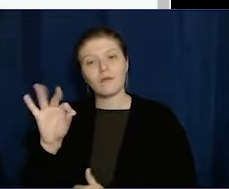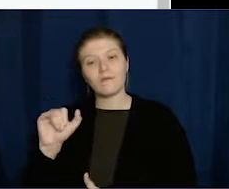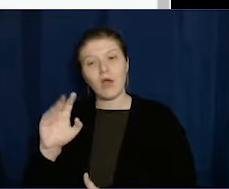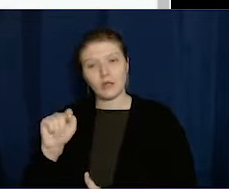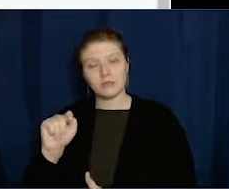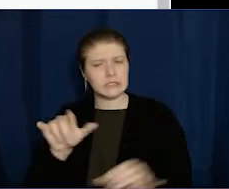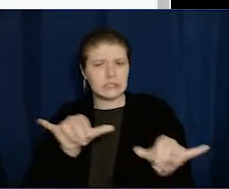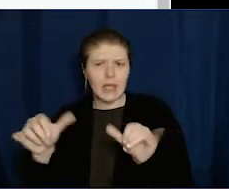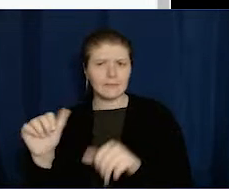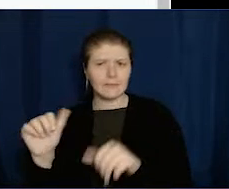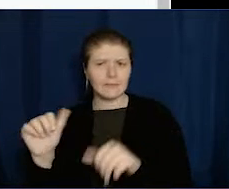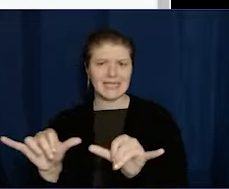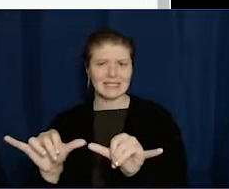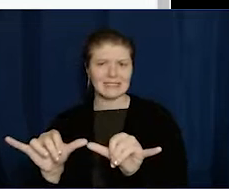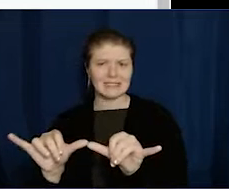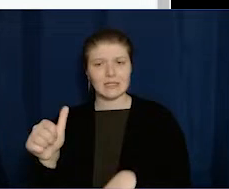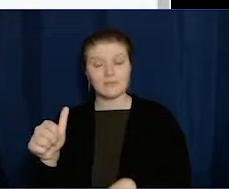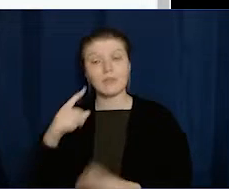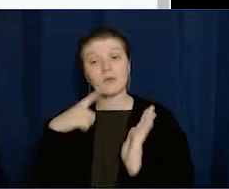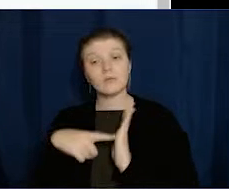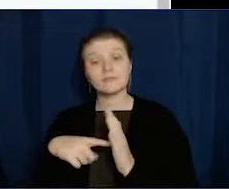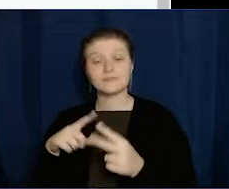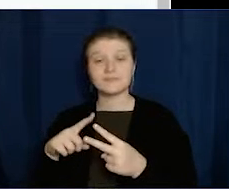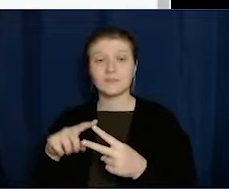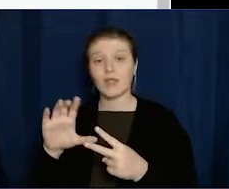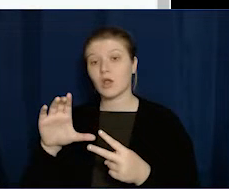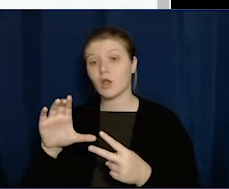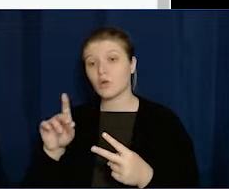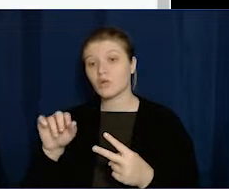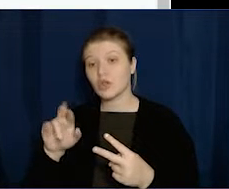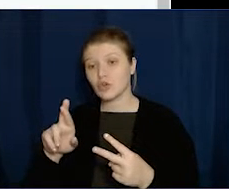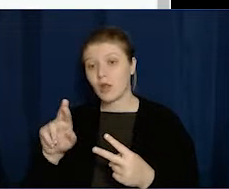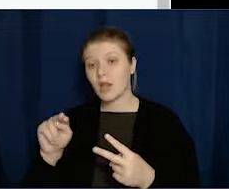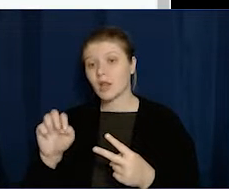There are two others, Courier New and Palatino Linotype you can also use as a font 10.